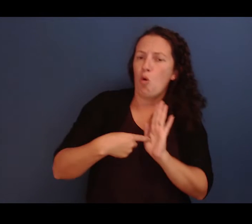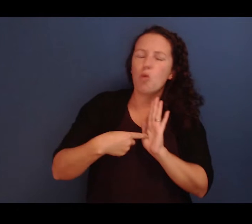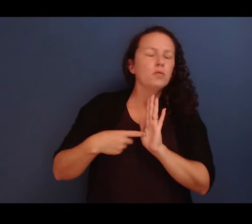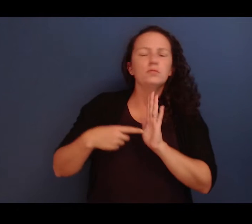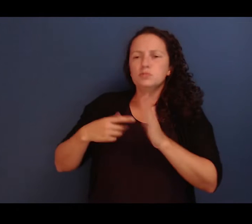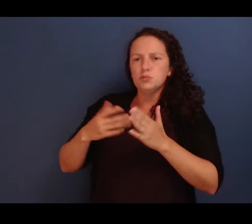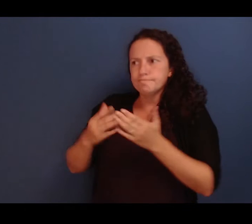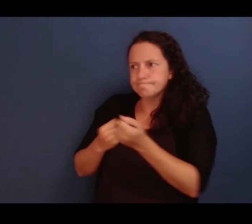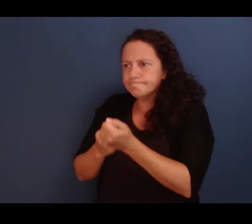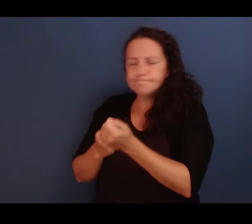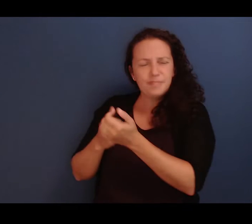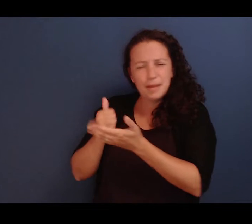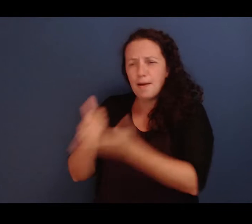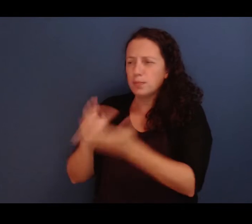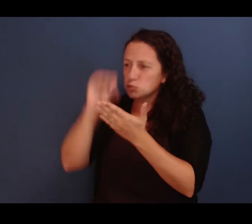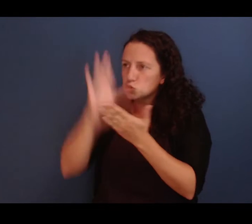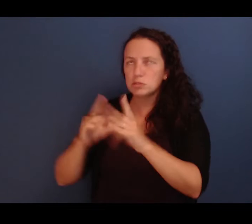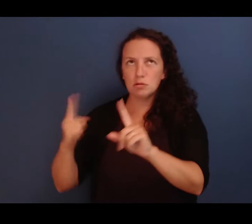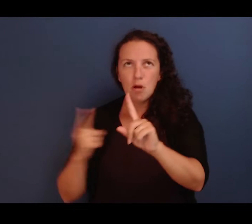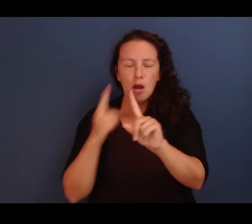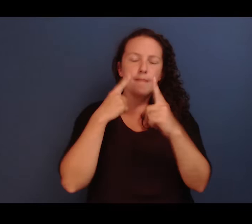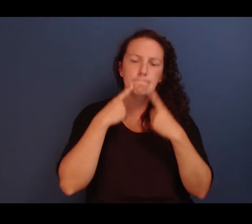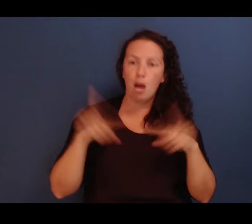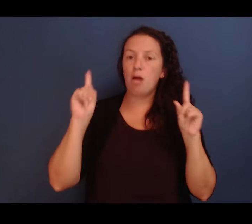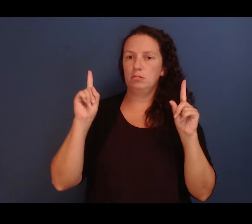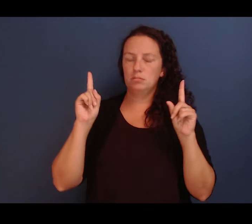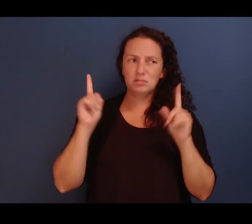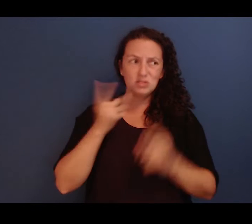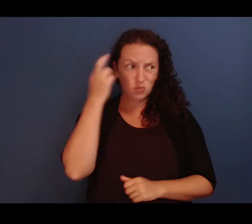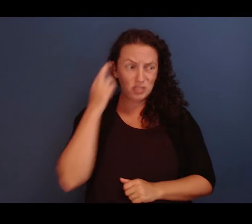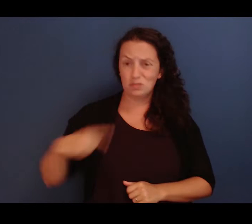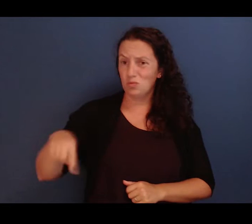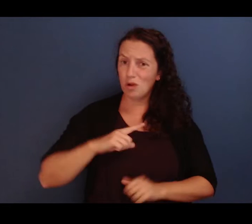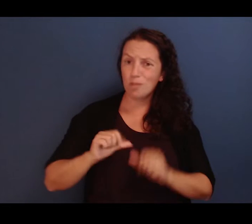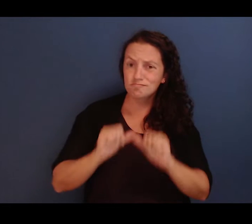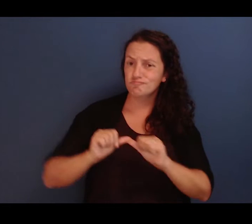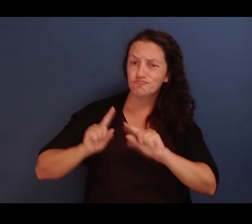in helping students achieve their dreams. It’s why we show up to work every day. So